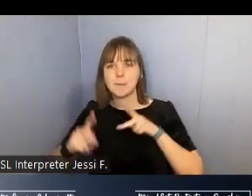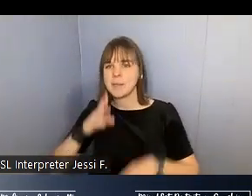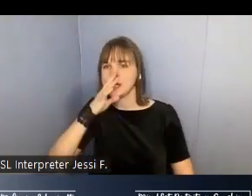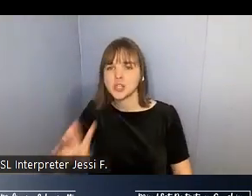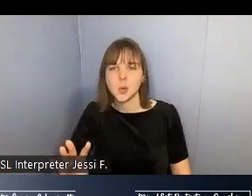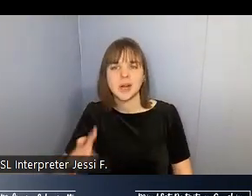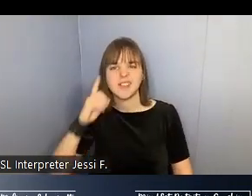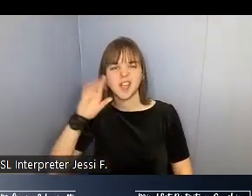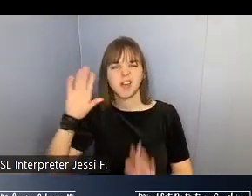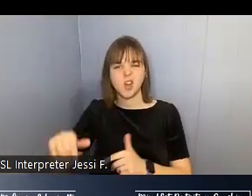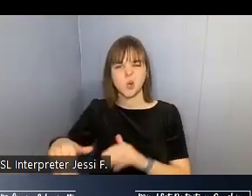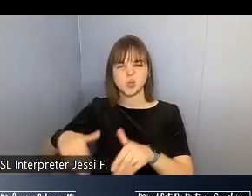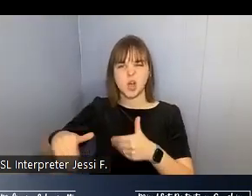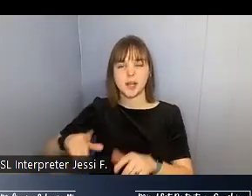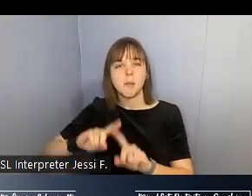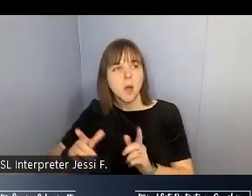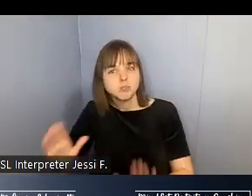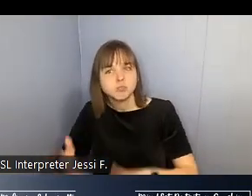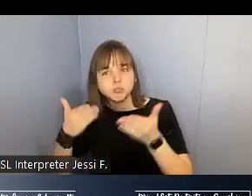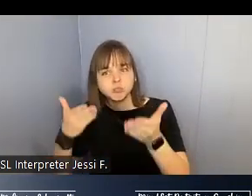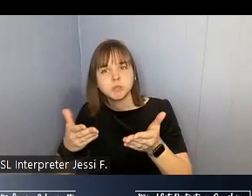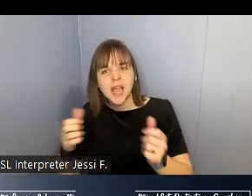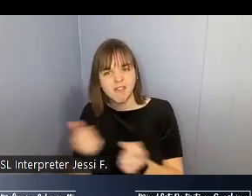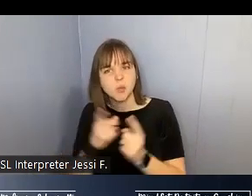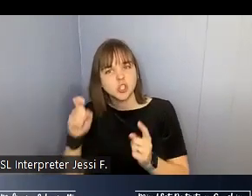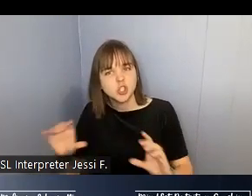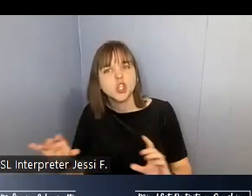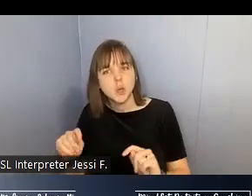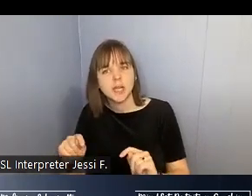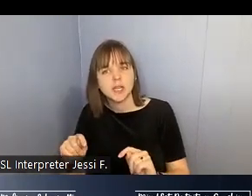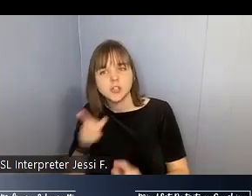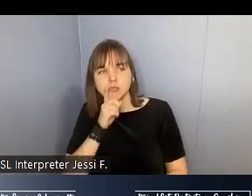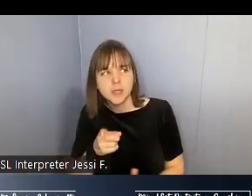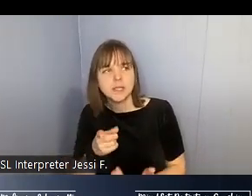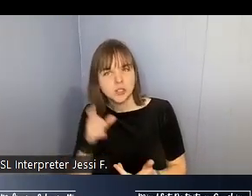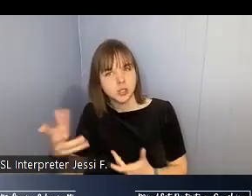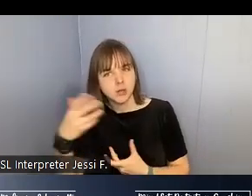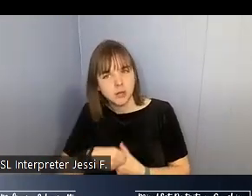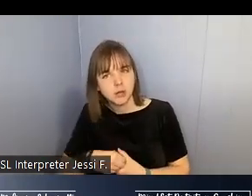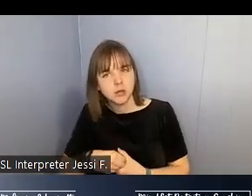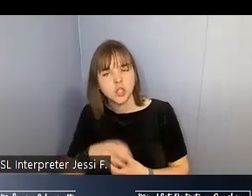And I strongly recommend everybody do more walking. And we're talking-- I joke around with one of my clients.